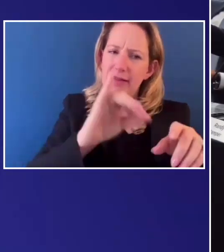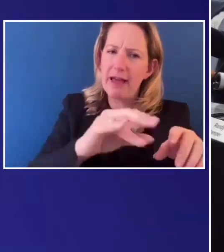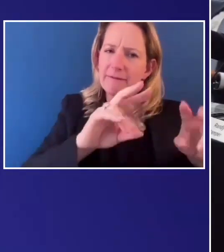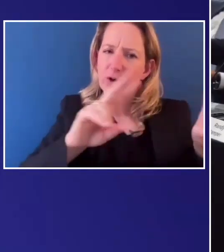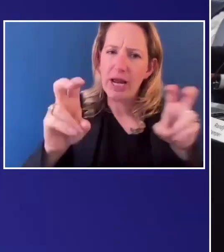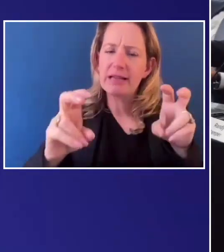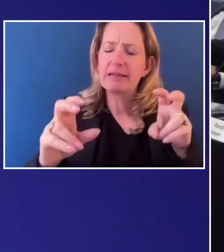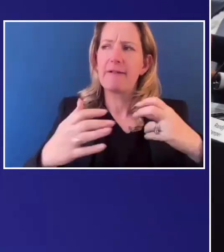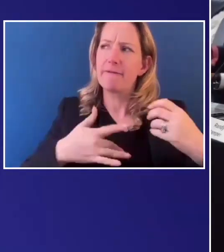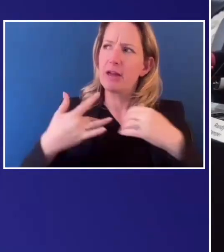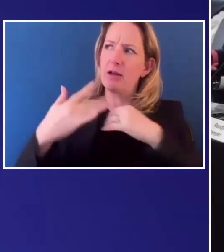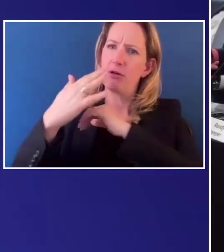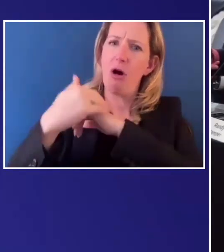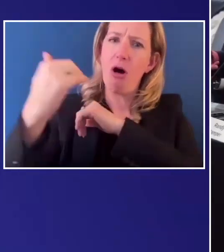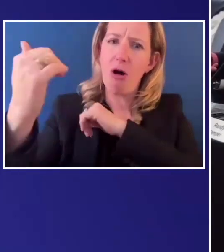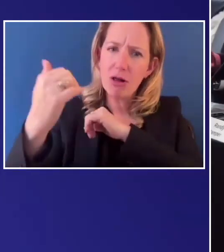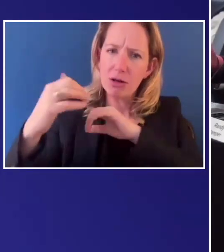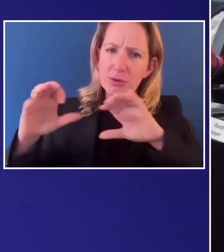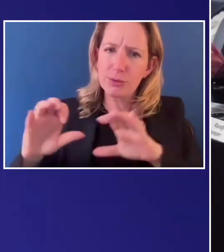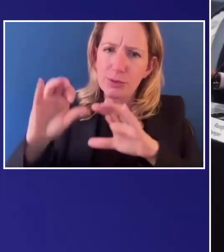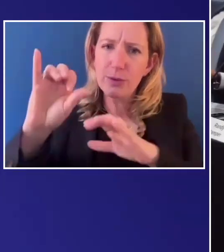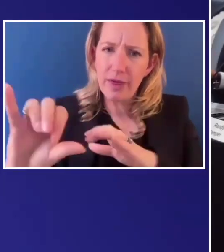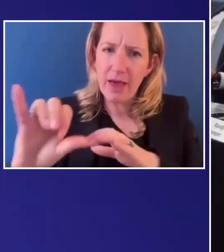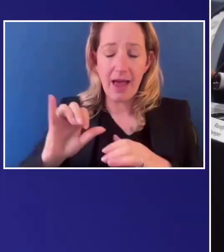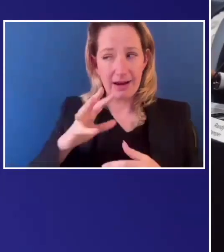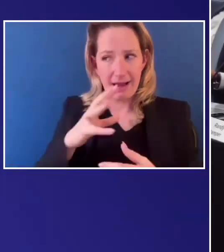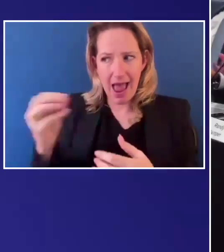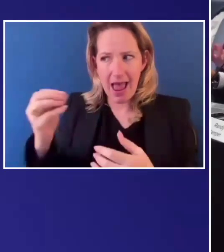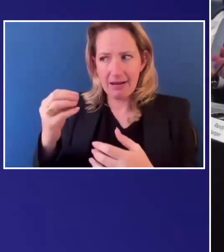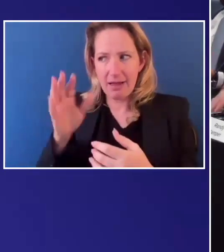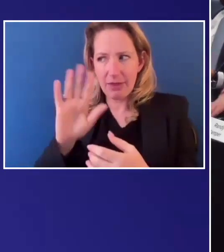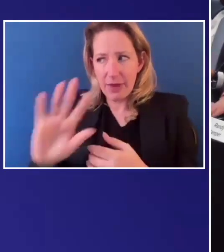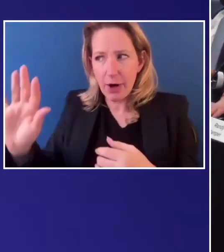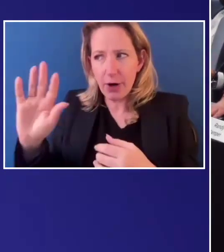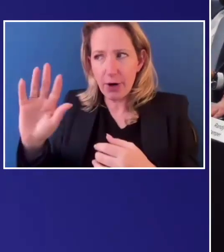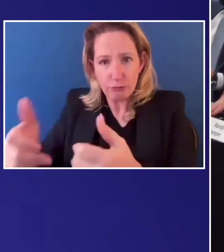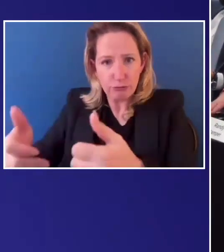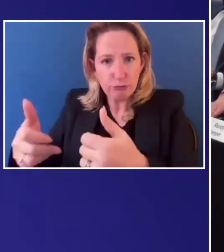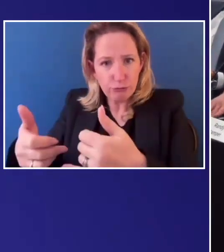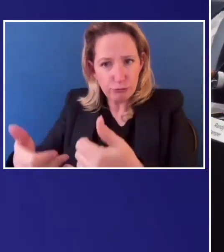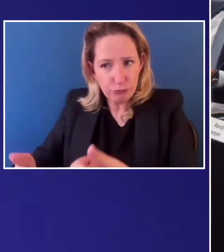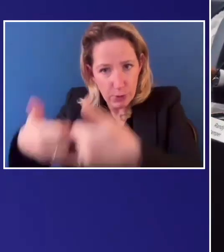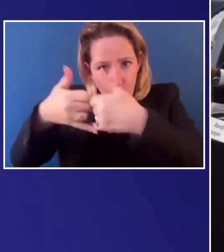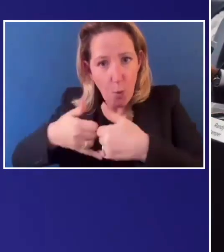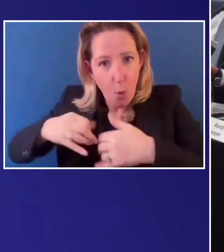and their reward is not solely monetary. Thank you, Randy. Jeff?